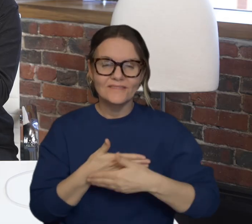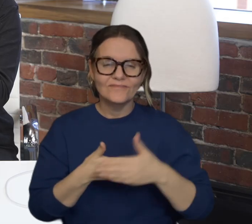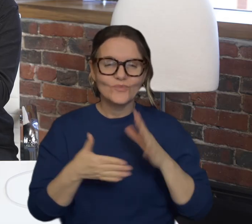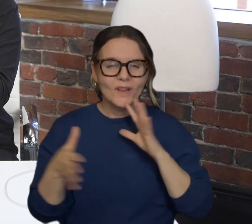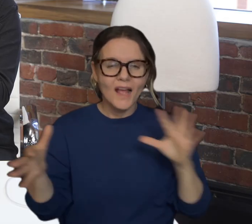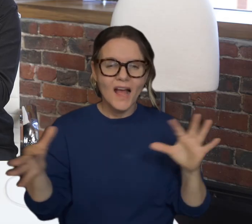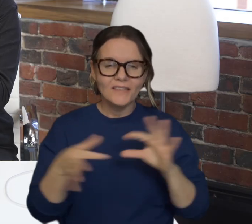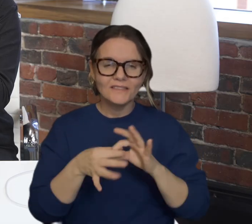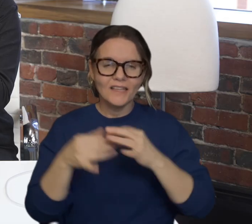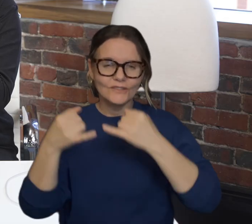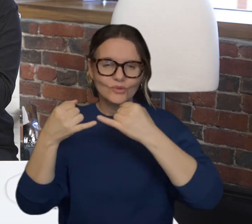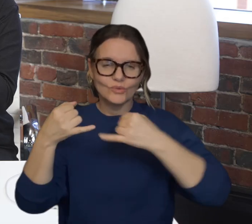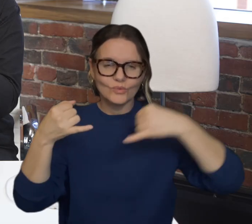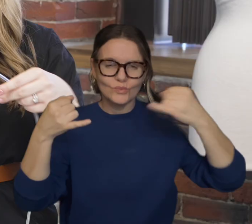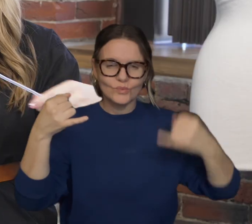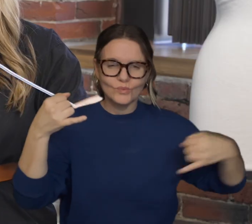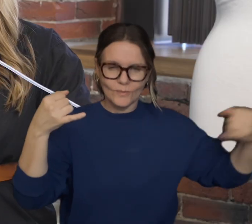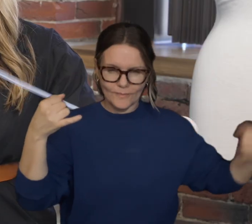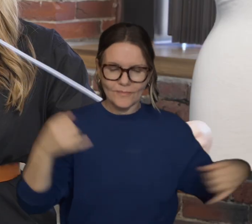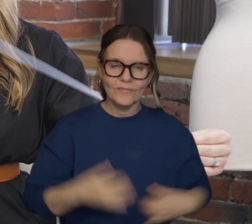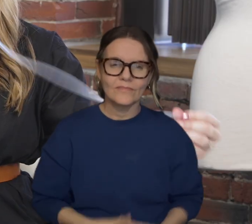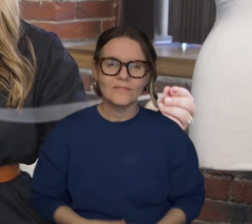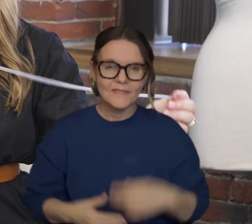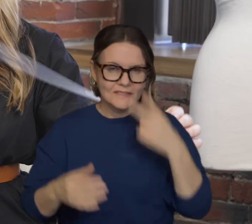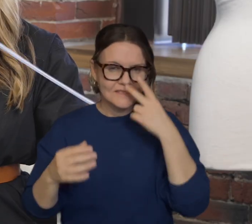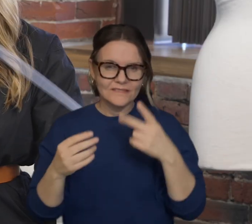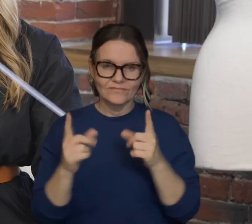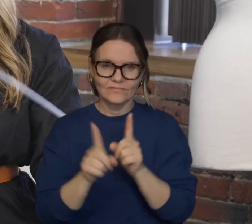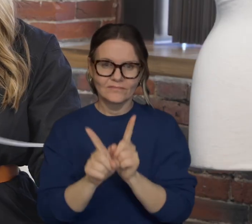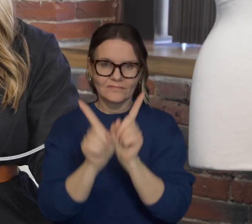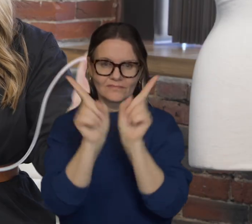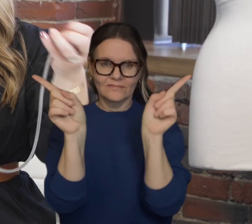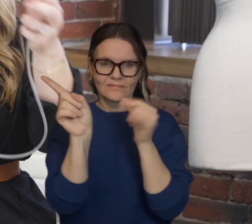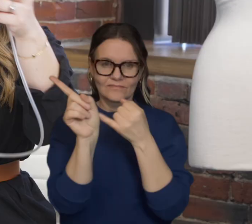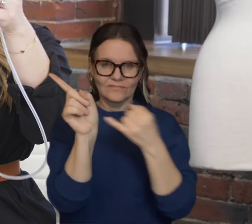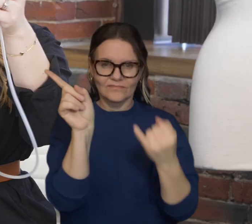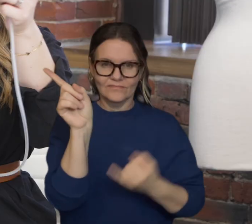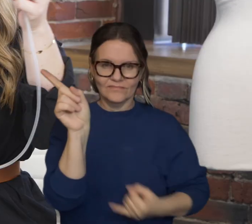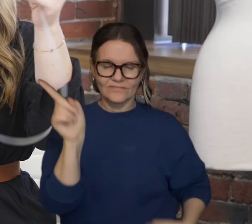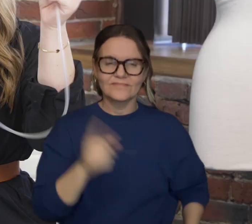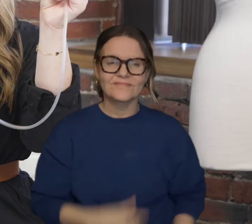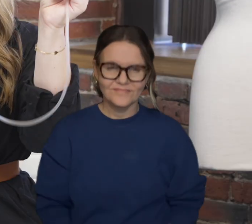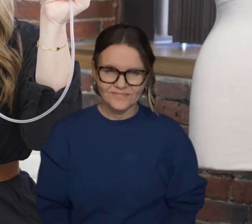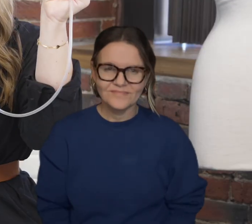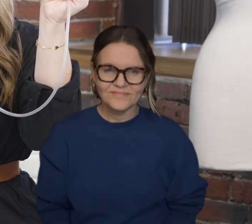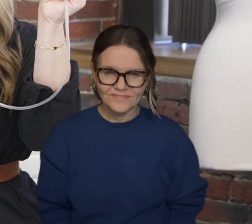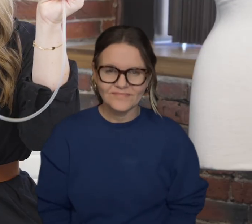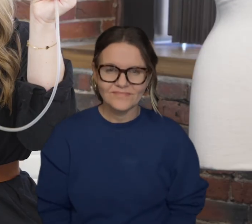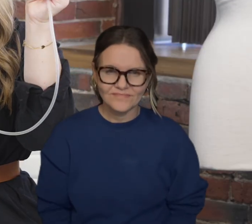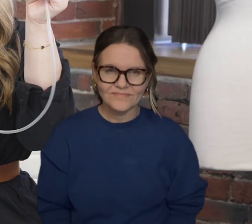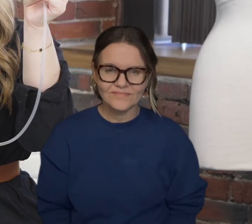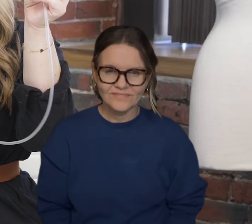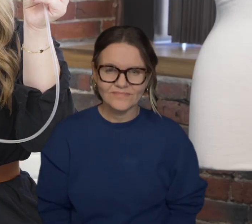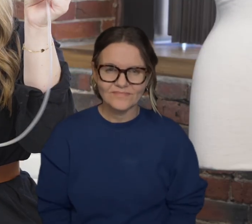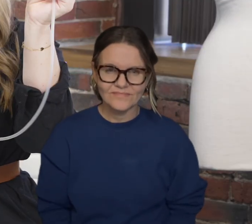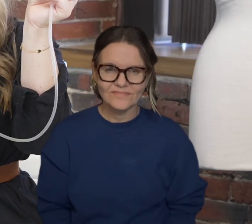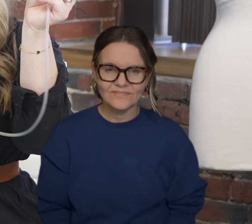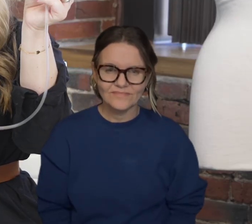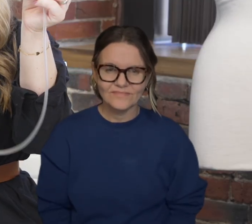going to attach the tubing your tubing has a long tube piece and a y tubing connector or splitter